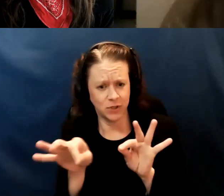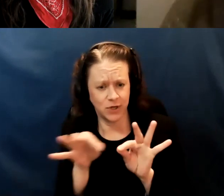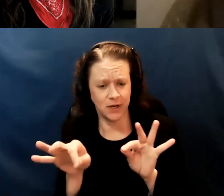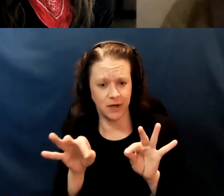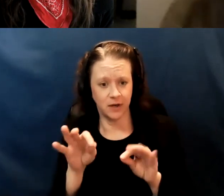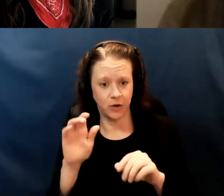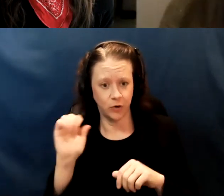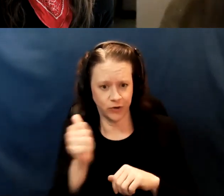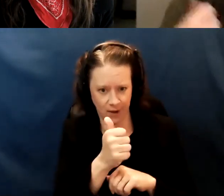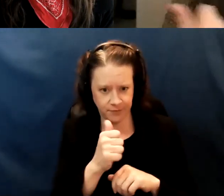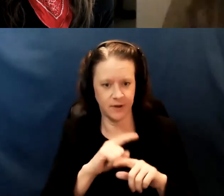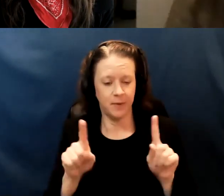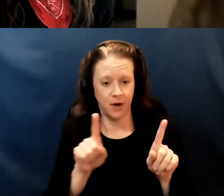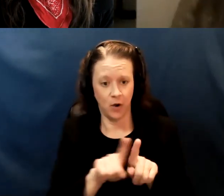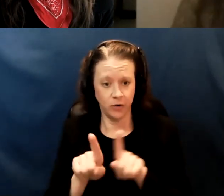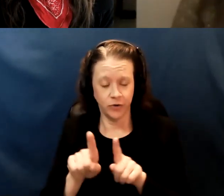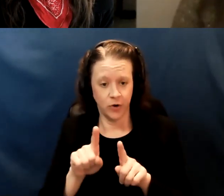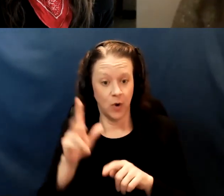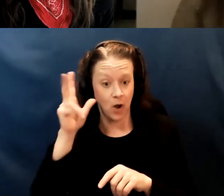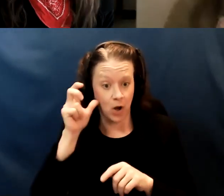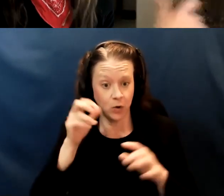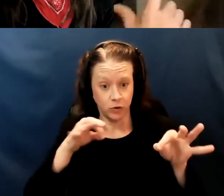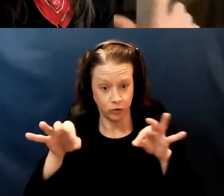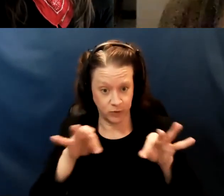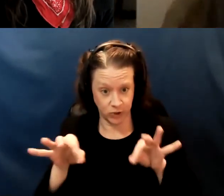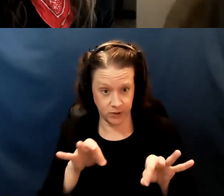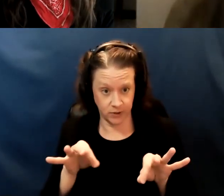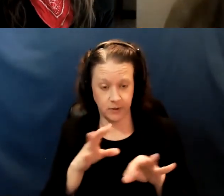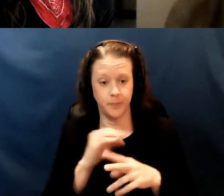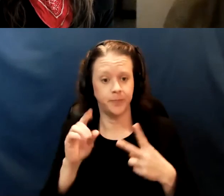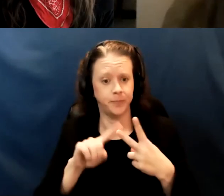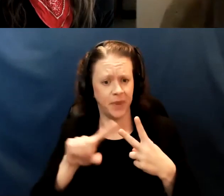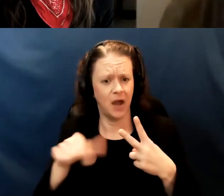but also audio description, other access services. If you